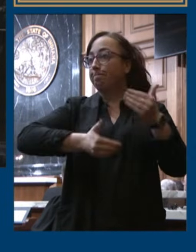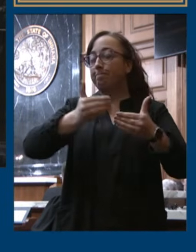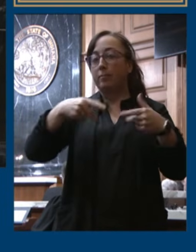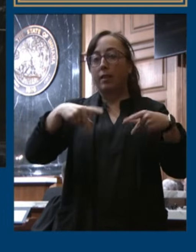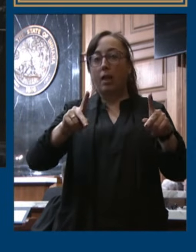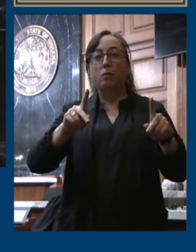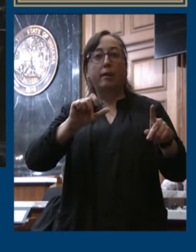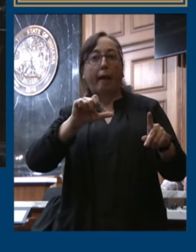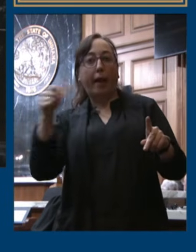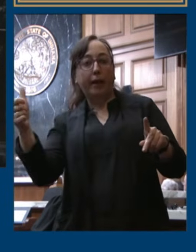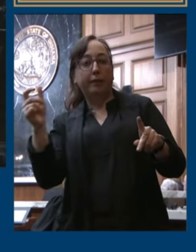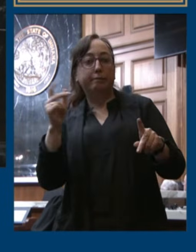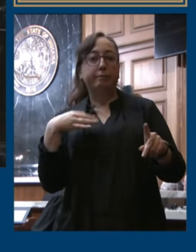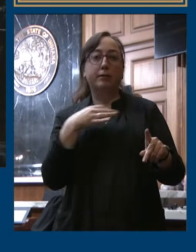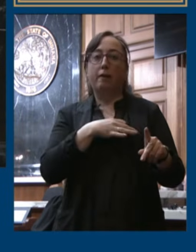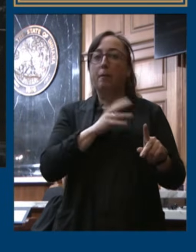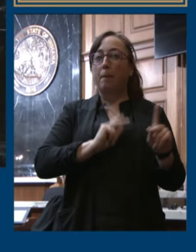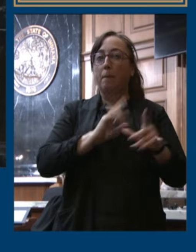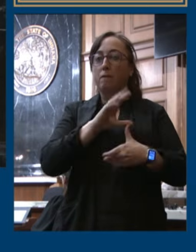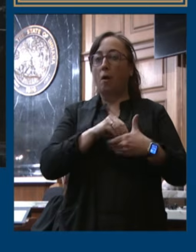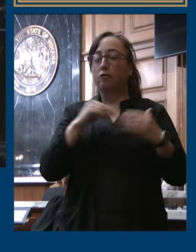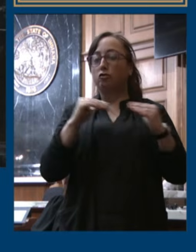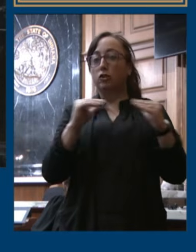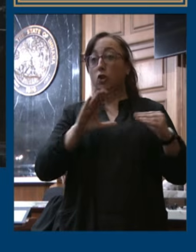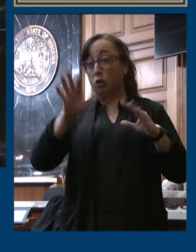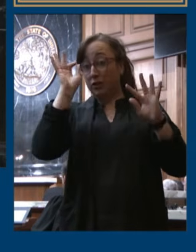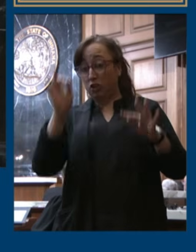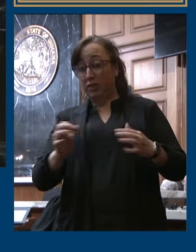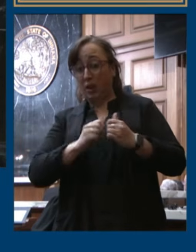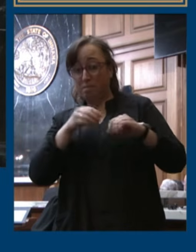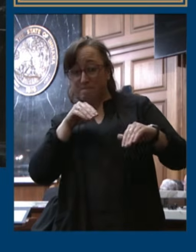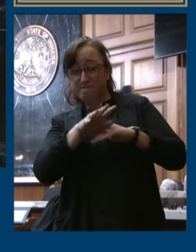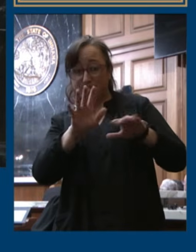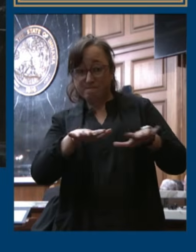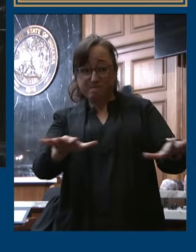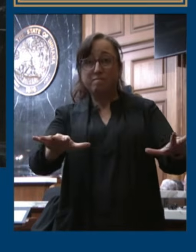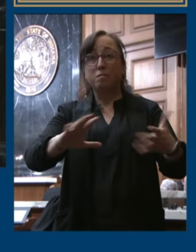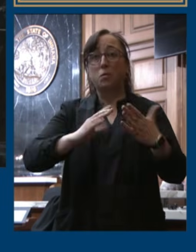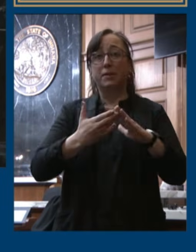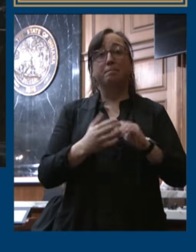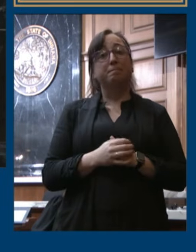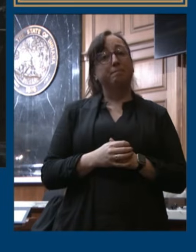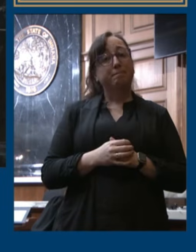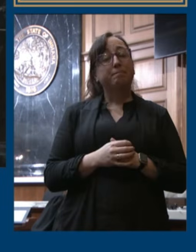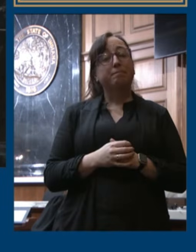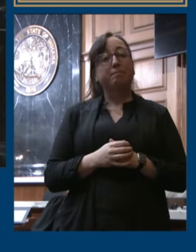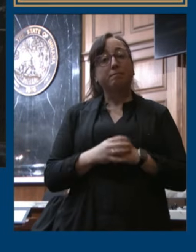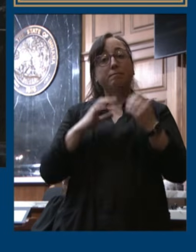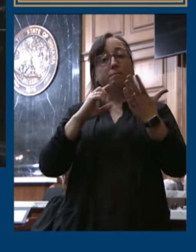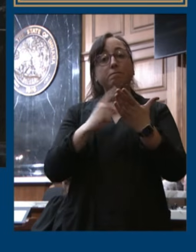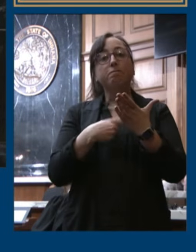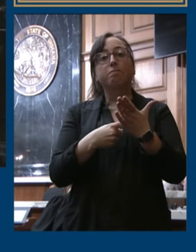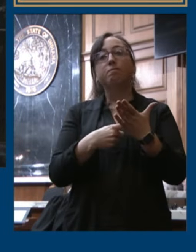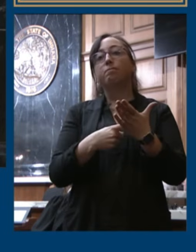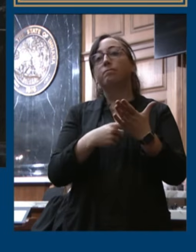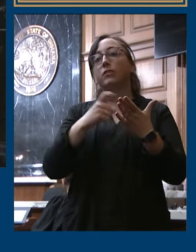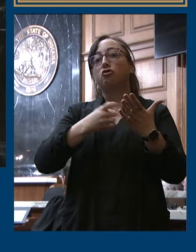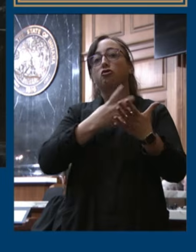UNDERSTAND HOW THE DECISIONS THEY MAKE HAVE A RIPPLE EFFECT THROUGHOUT THEIR COMMUNITY. SOMETIMES THEY NEED JAIL BEDS, SOMETIMES IT'S